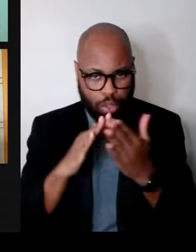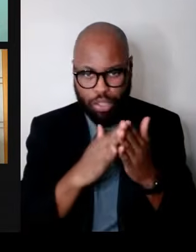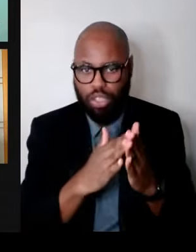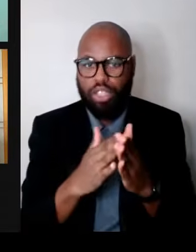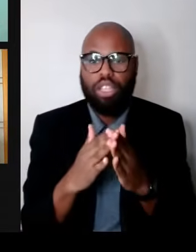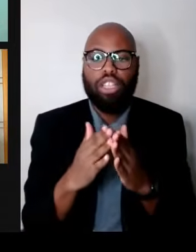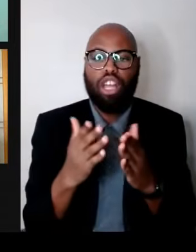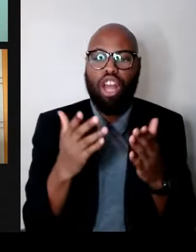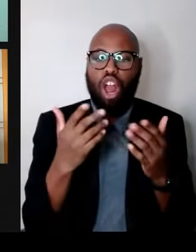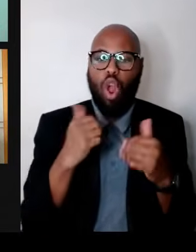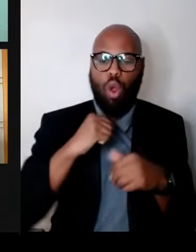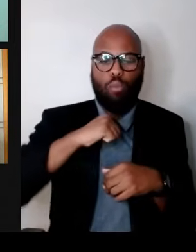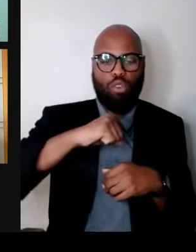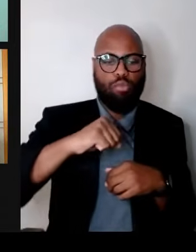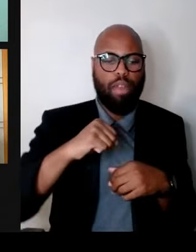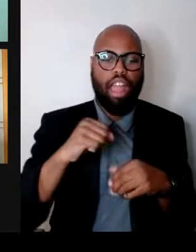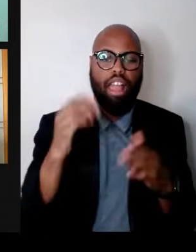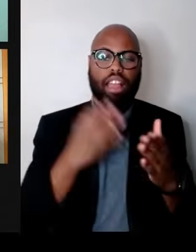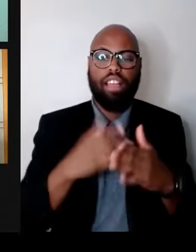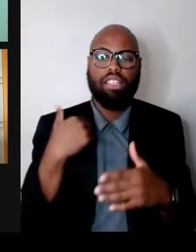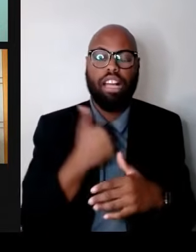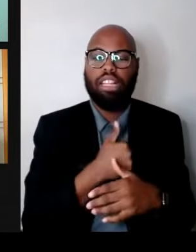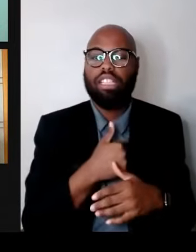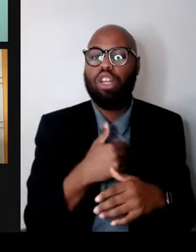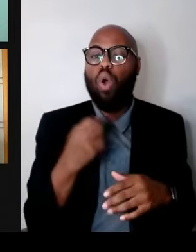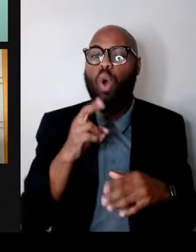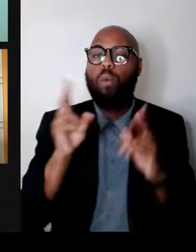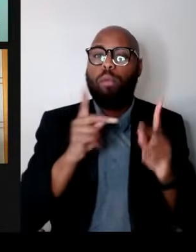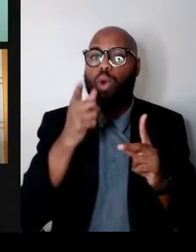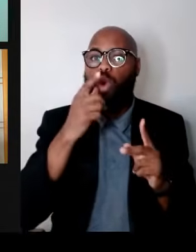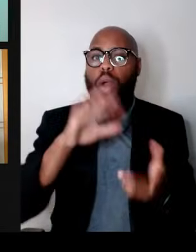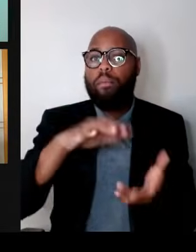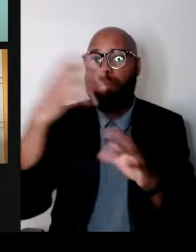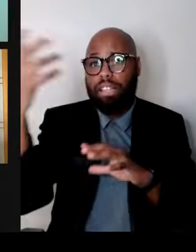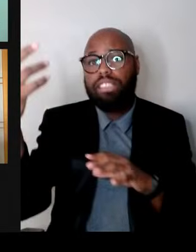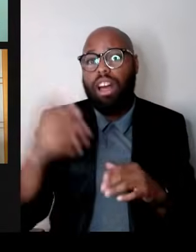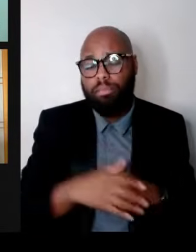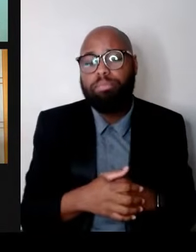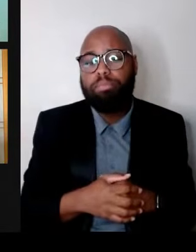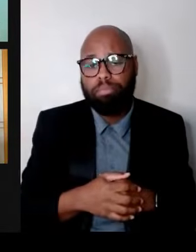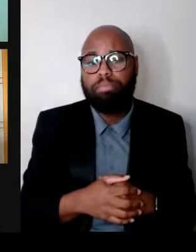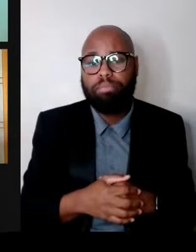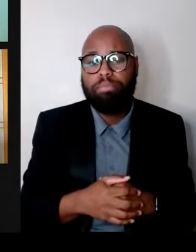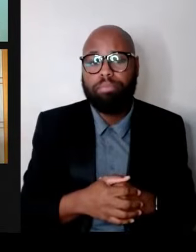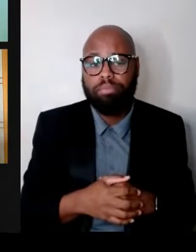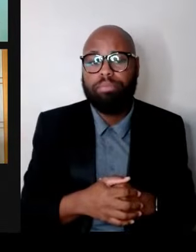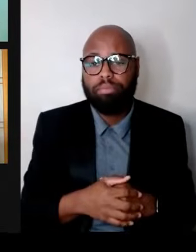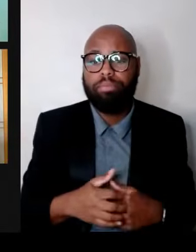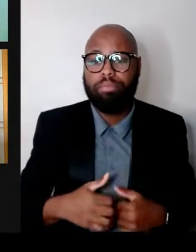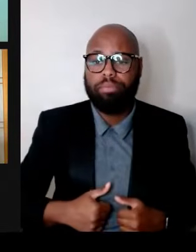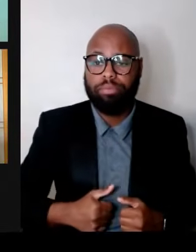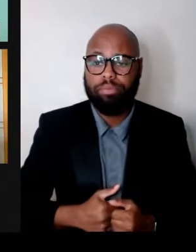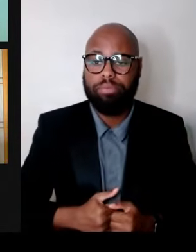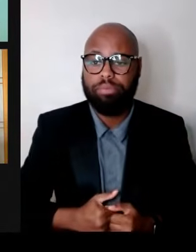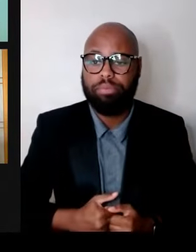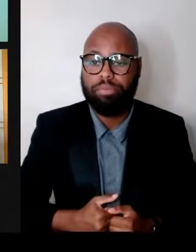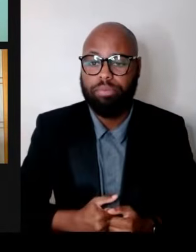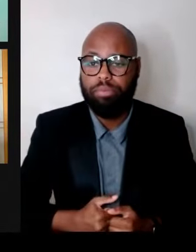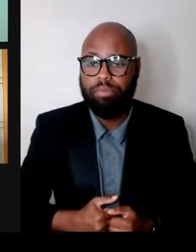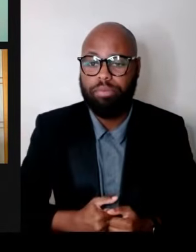or to those that have messed up. Yeah. Thank you. - I remember- Oops. Judith, go right ahead.